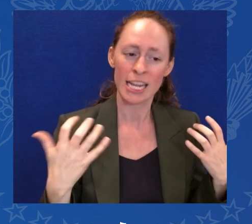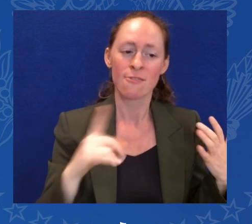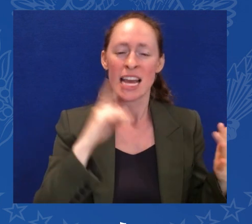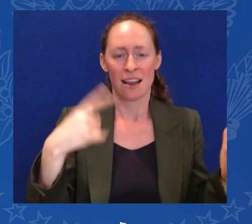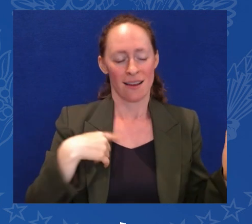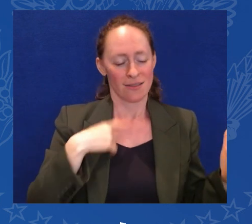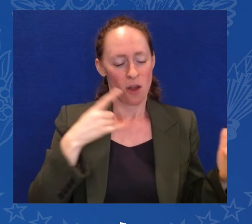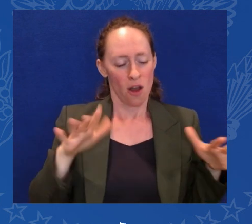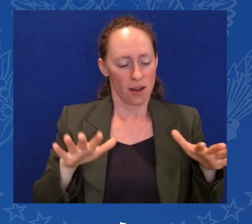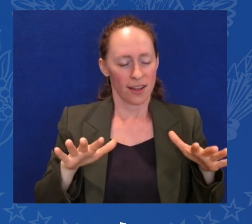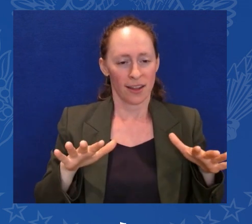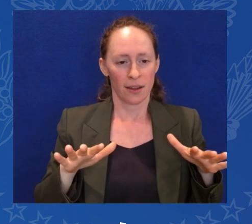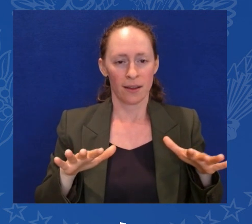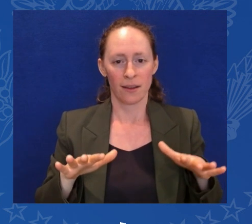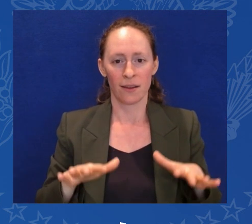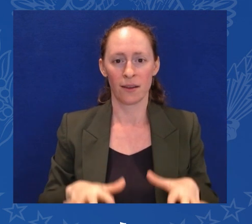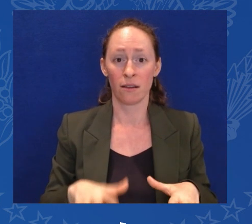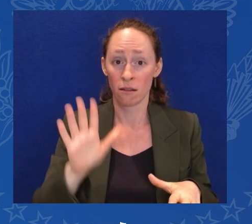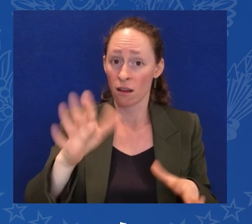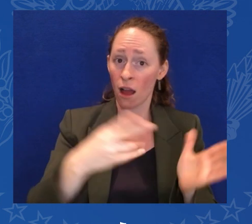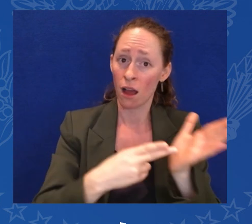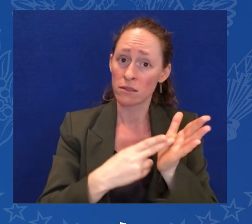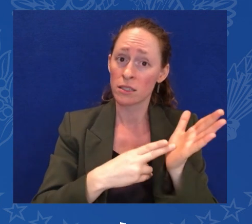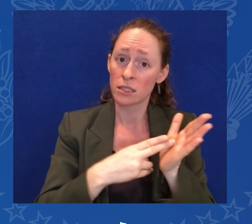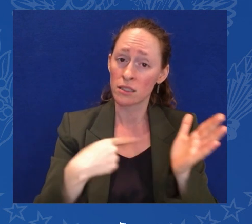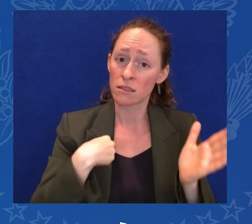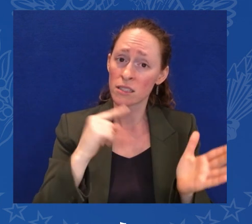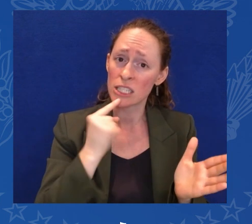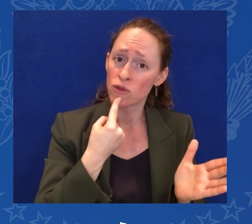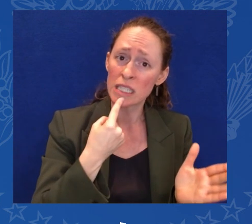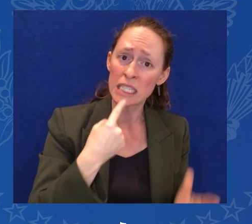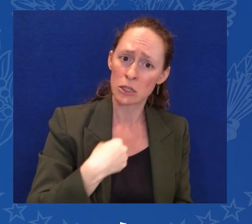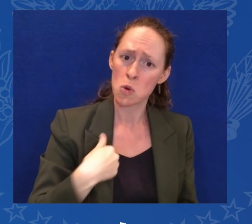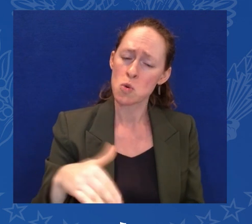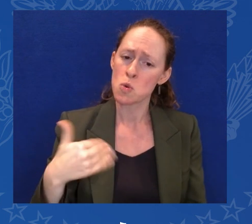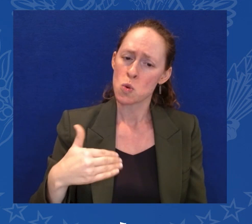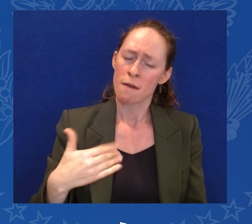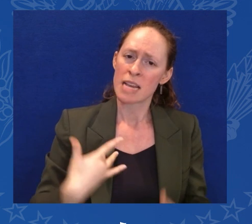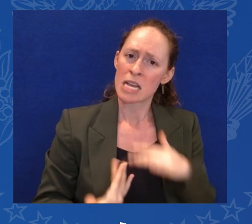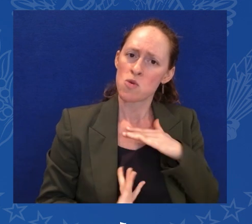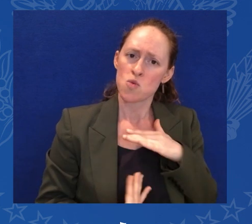I can't fathom what it must have been like. It's hard to believe.